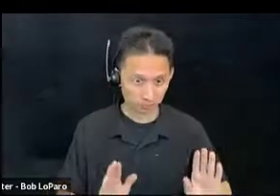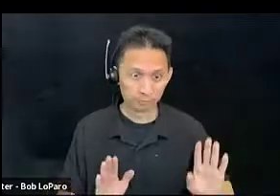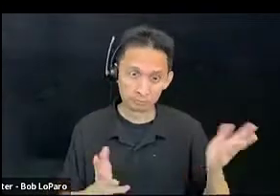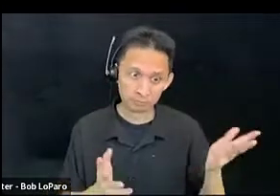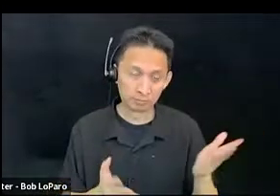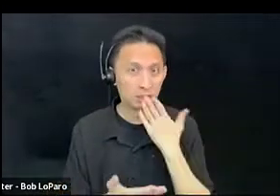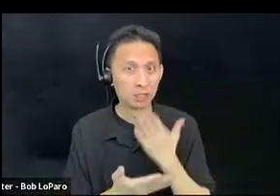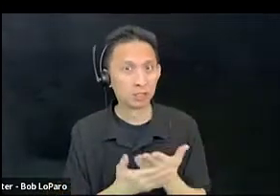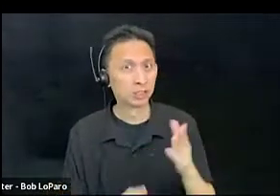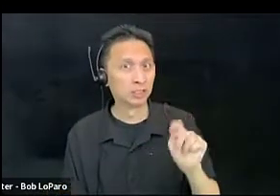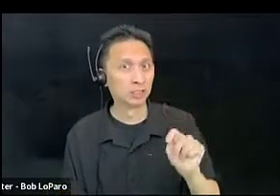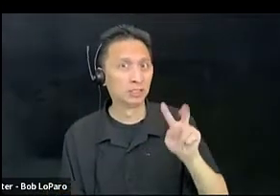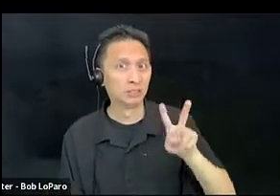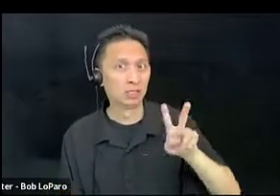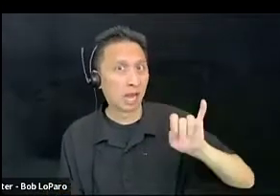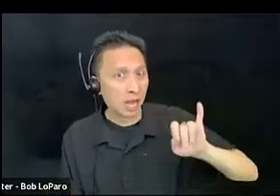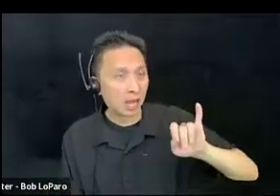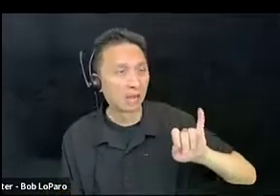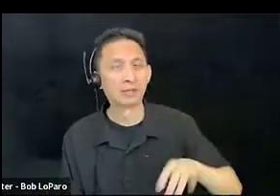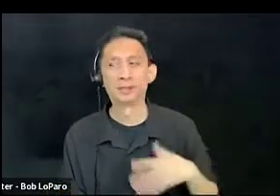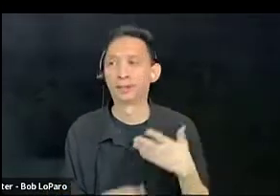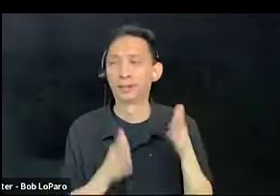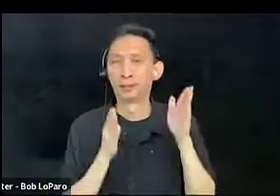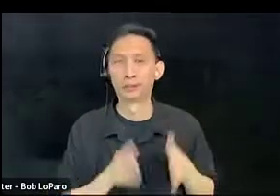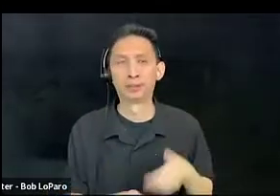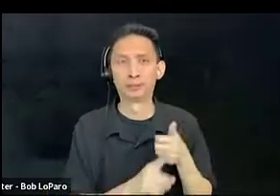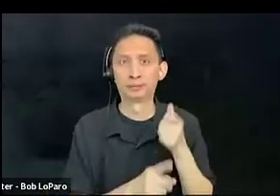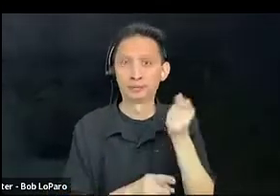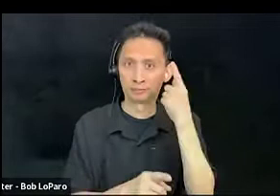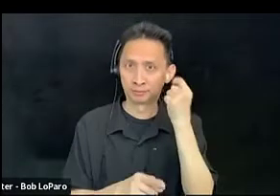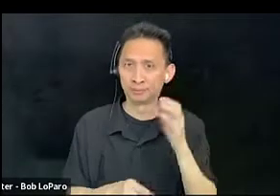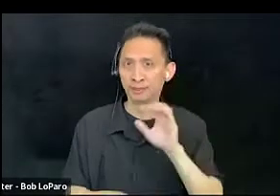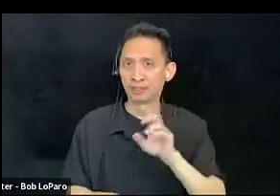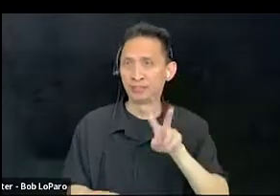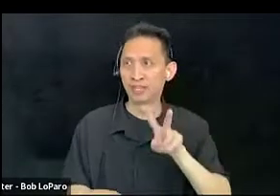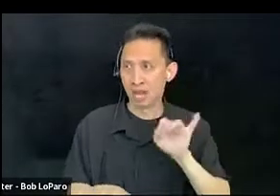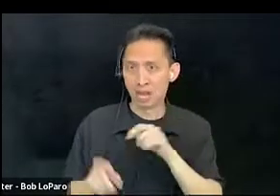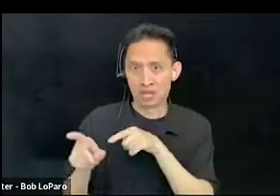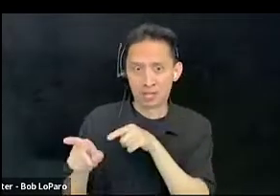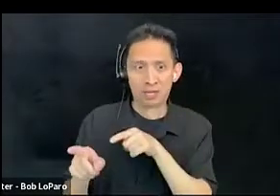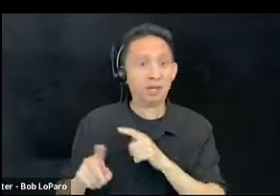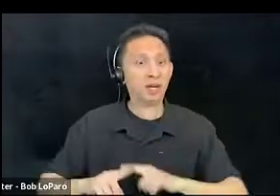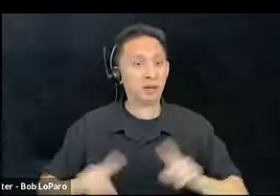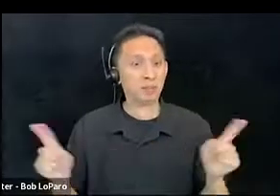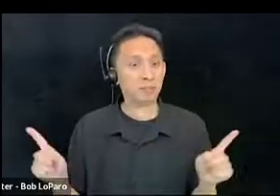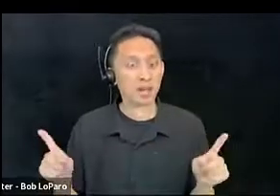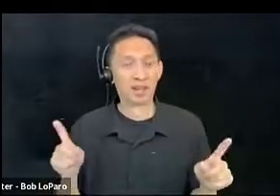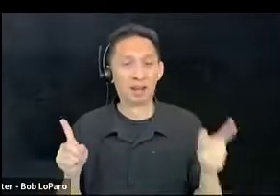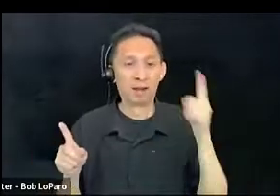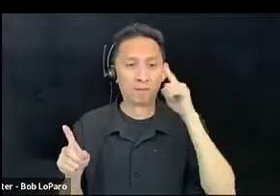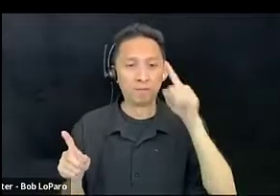or a person on the team who really understands CVI, but it's inappropriate in terms of the communication level,